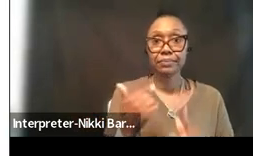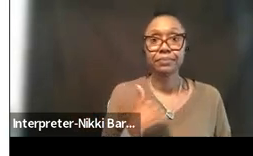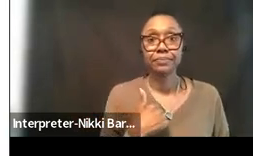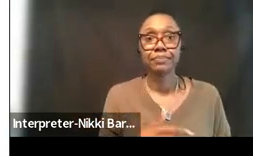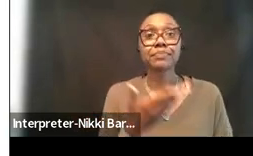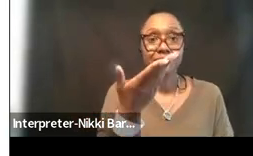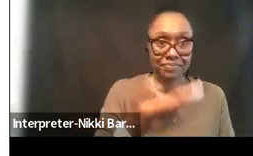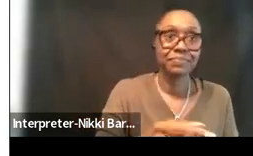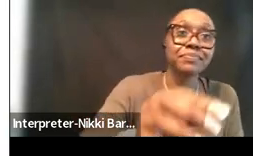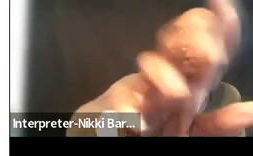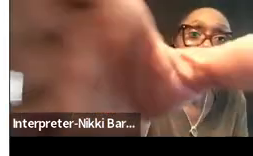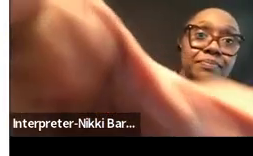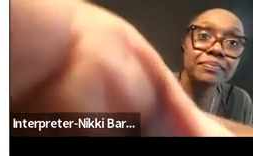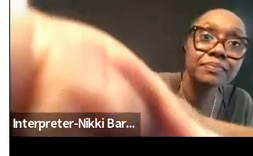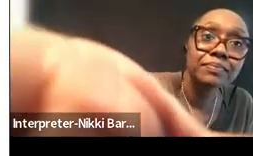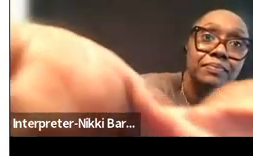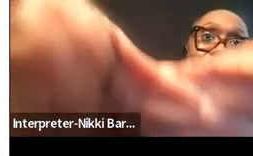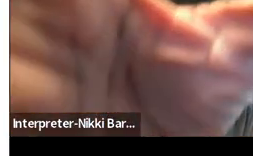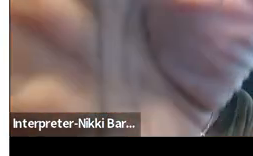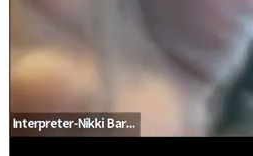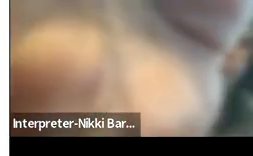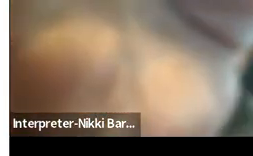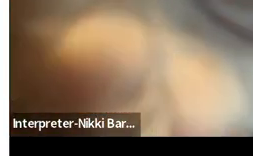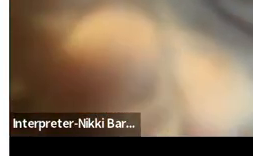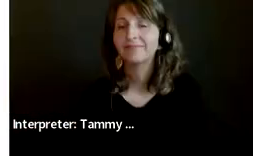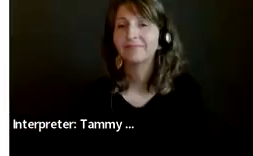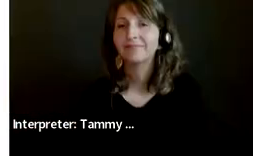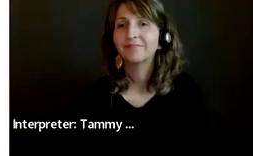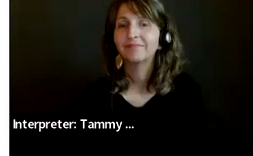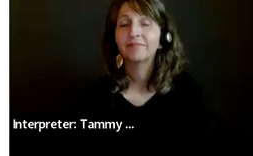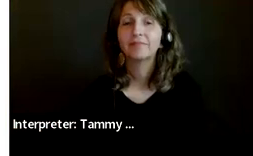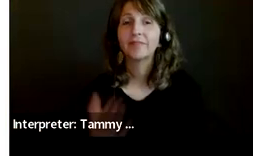Thank you so much for attending today, Sharon. We do have a couple of questions that I wanted to.